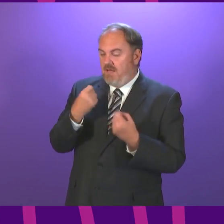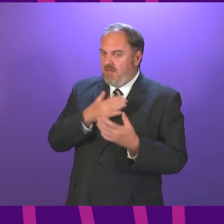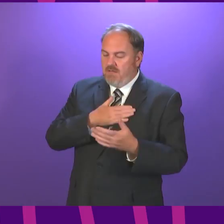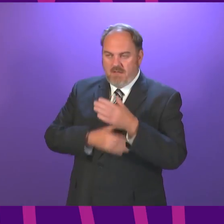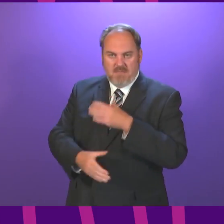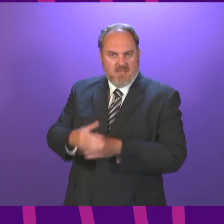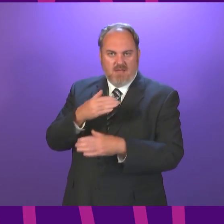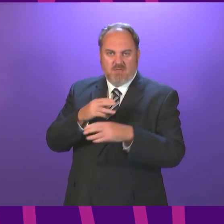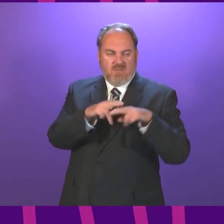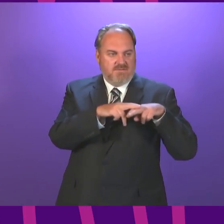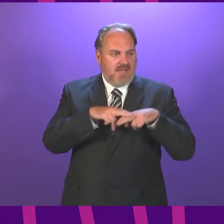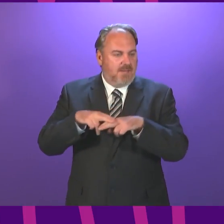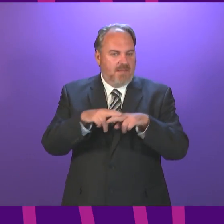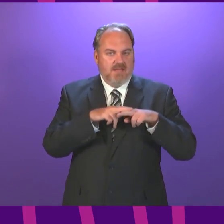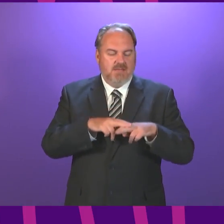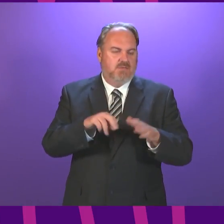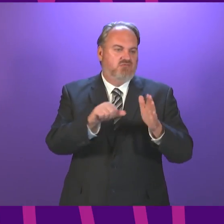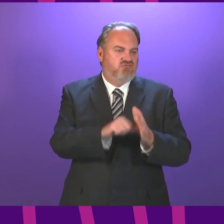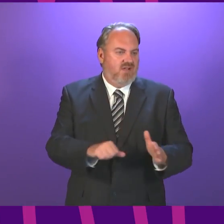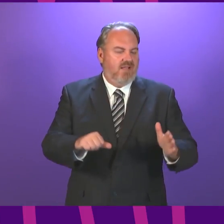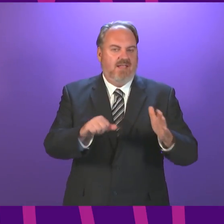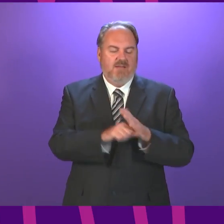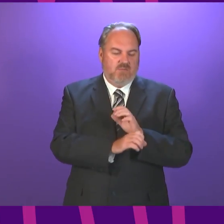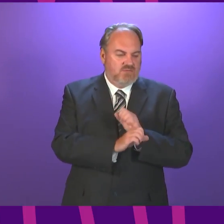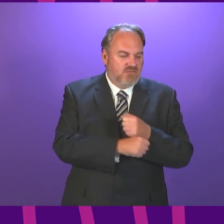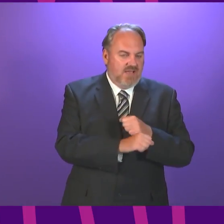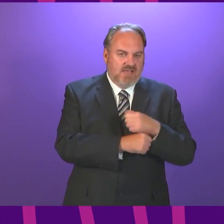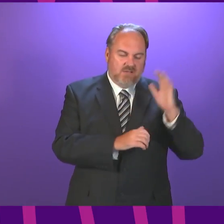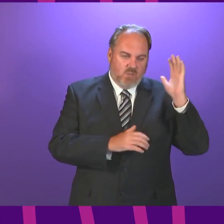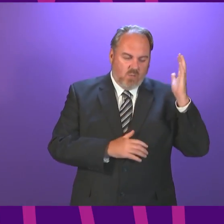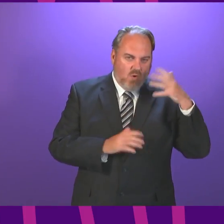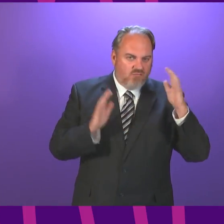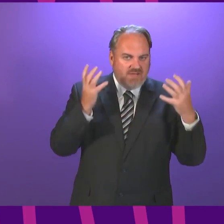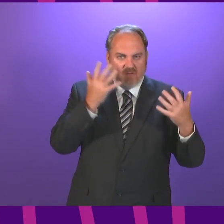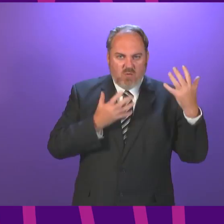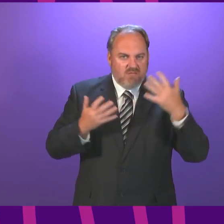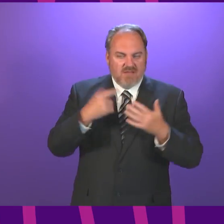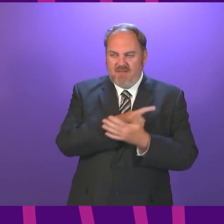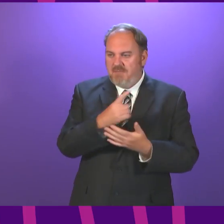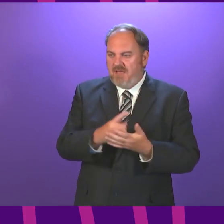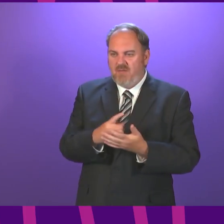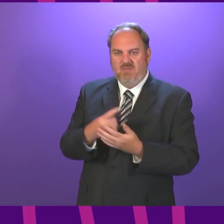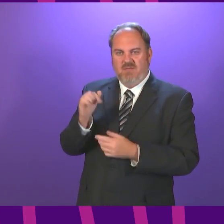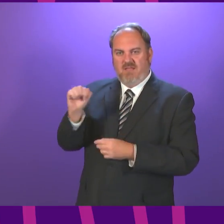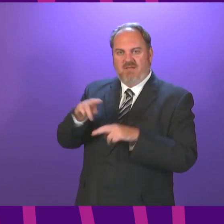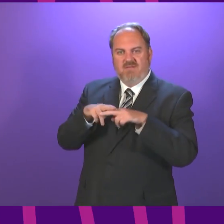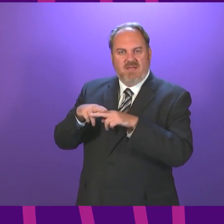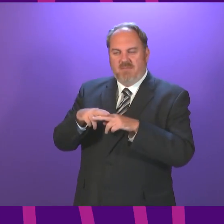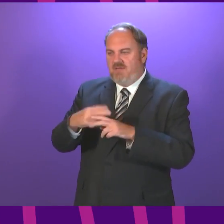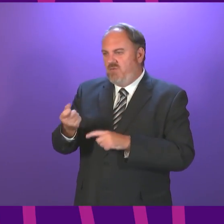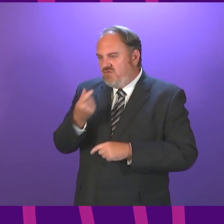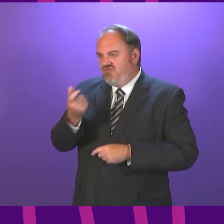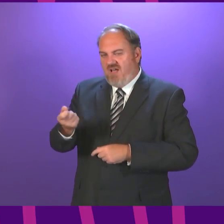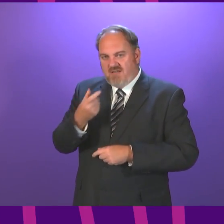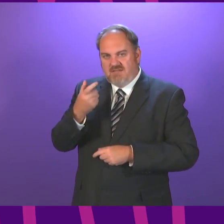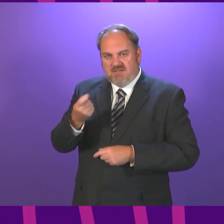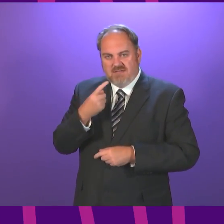We fund Scottish Families Affected by Alcohol and Drugs, and there is a £3 million children